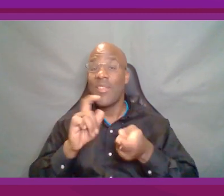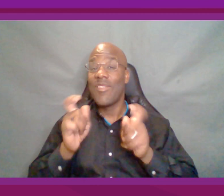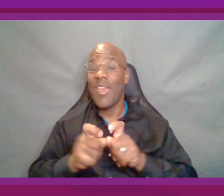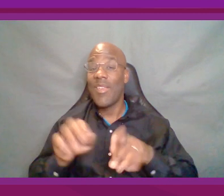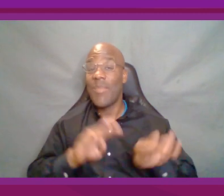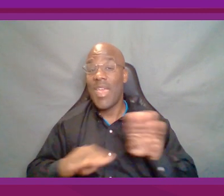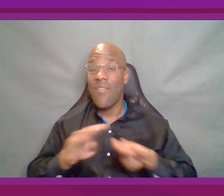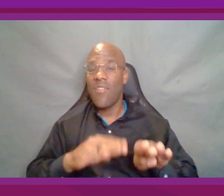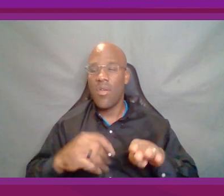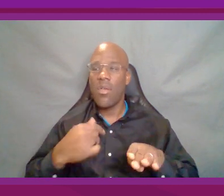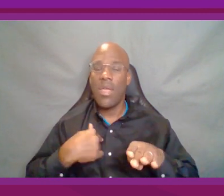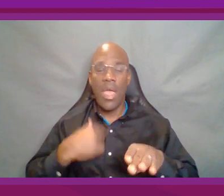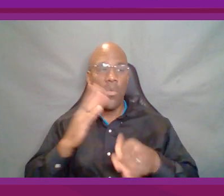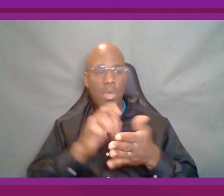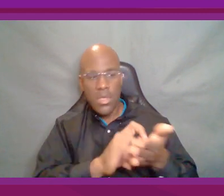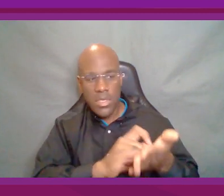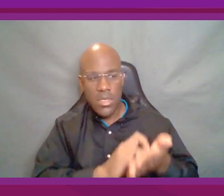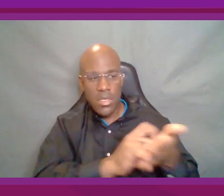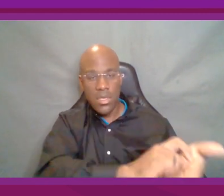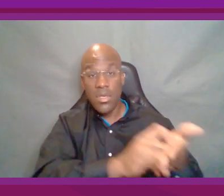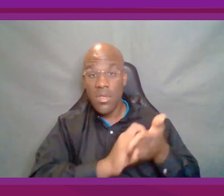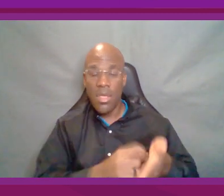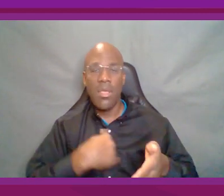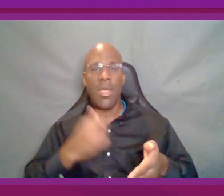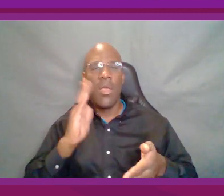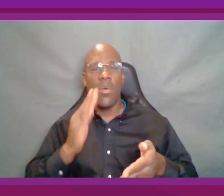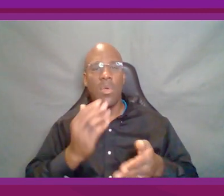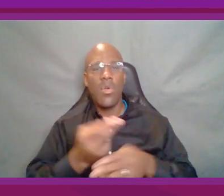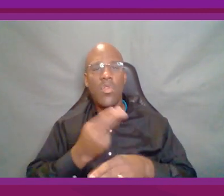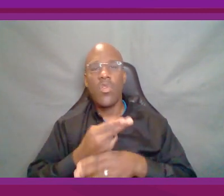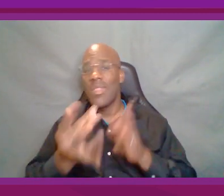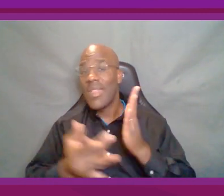this behavior of I'm gonna write, I'm gonna gesture, I'm going to use assistive technology,